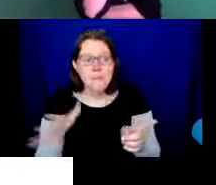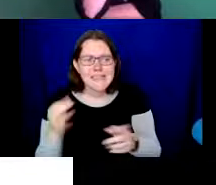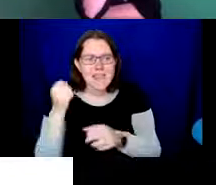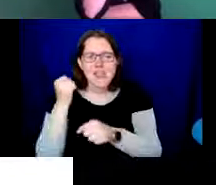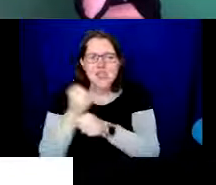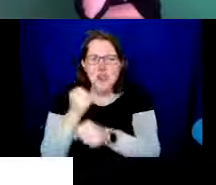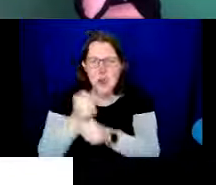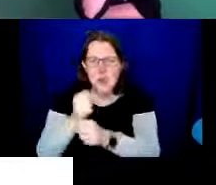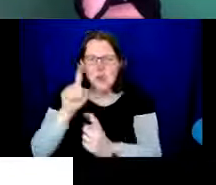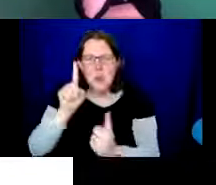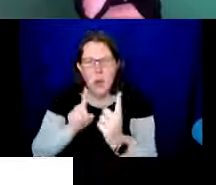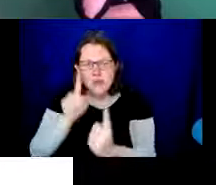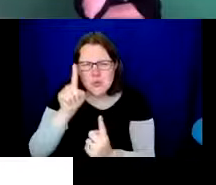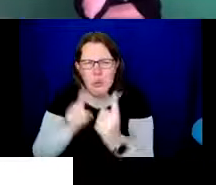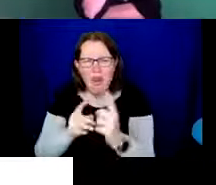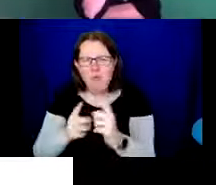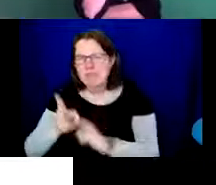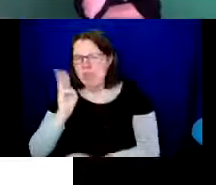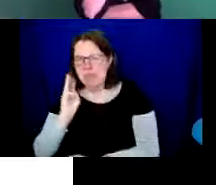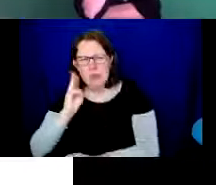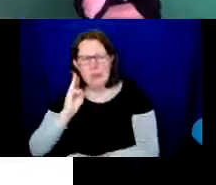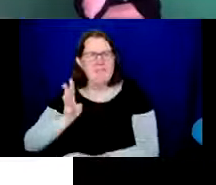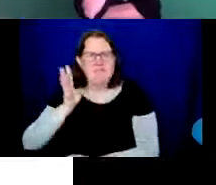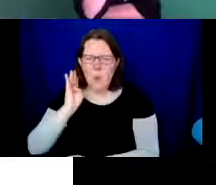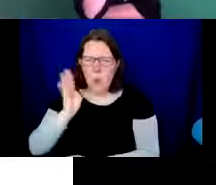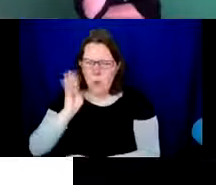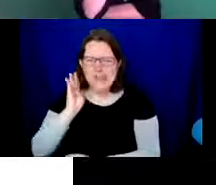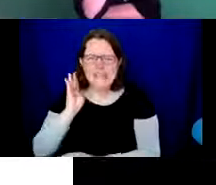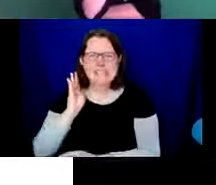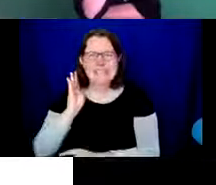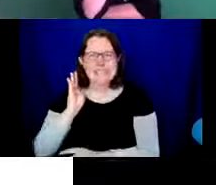four weeks ago it's definitely worth looking at and durwood are really trying to make the